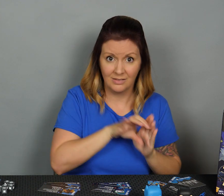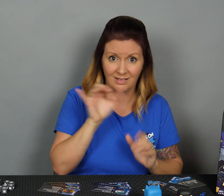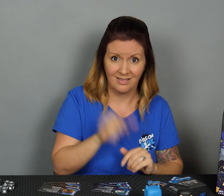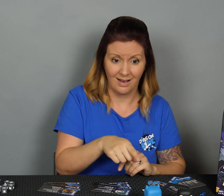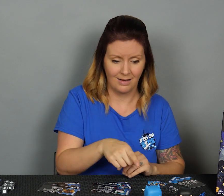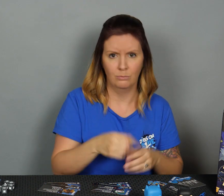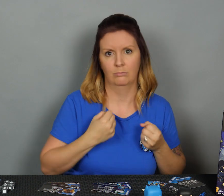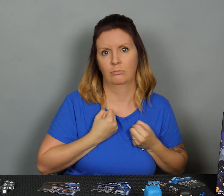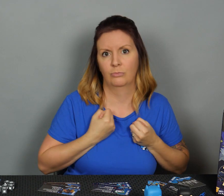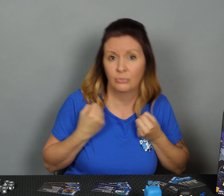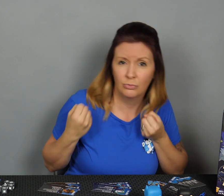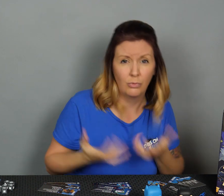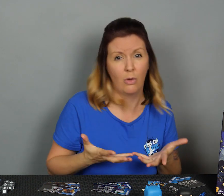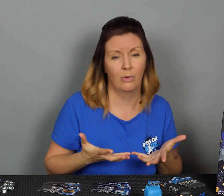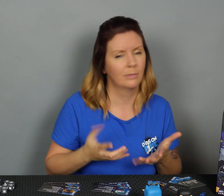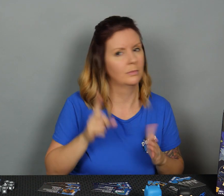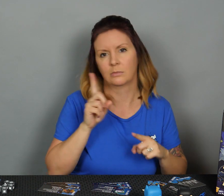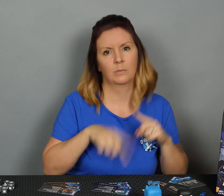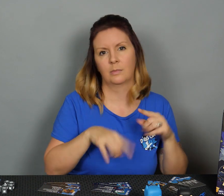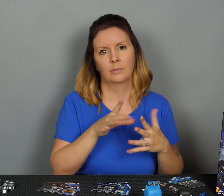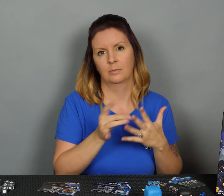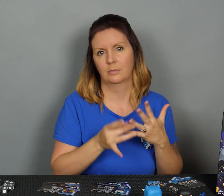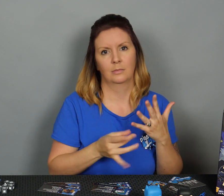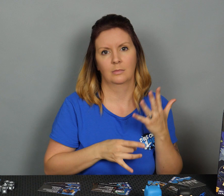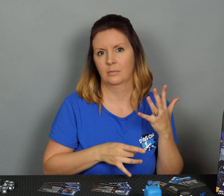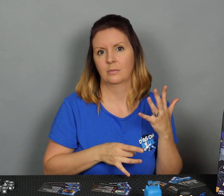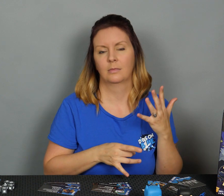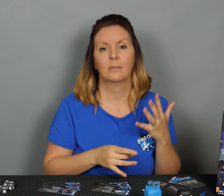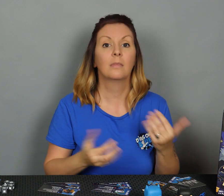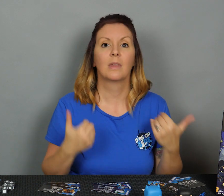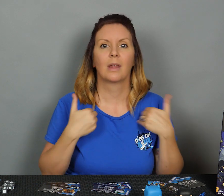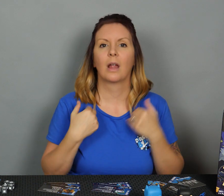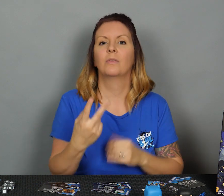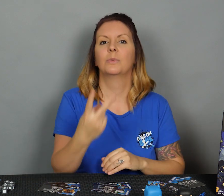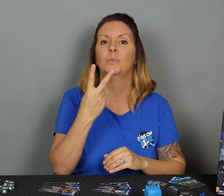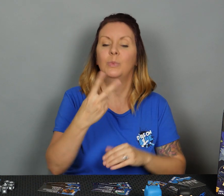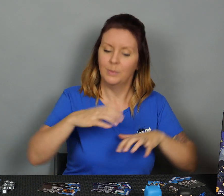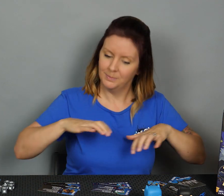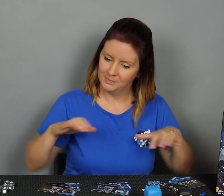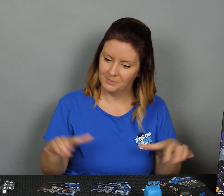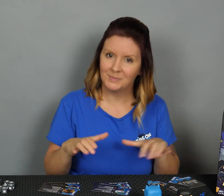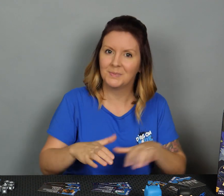If the character is exhausted, you can’t choose that character, however.